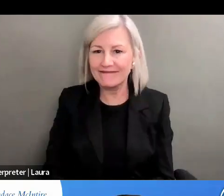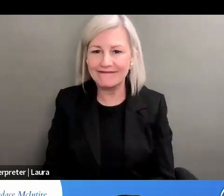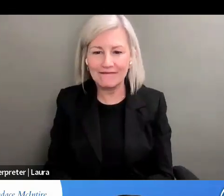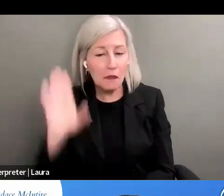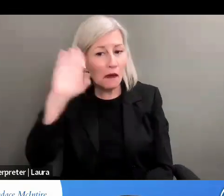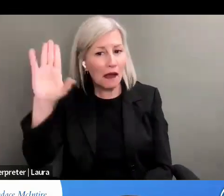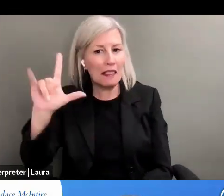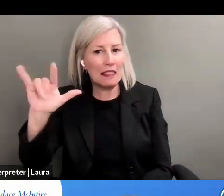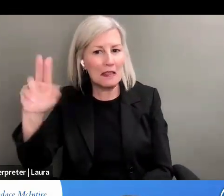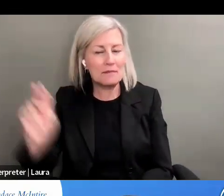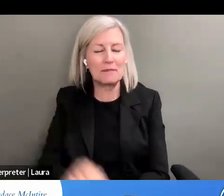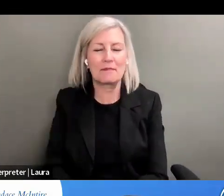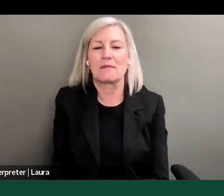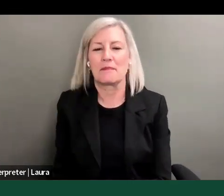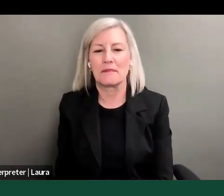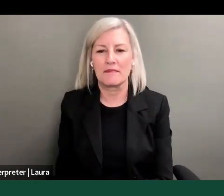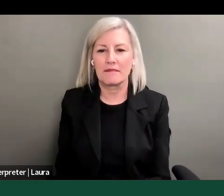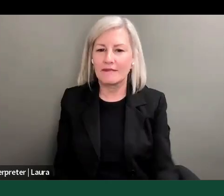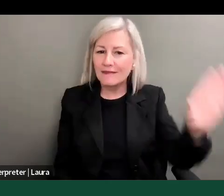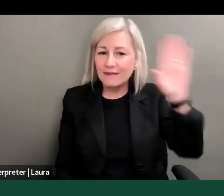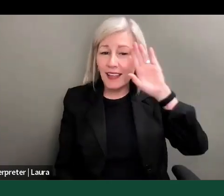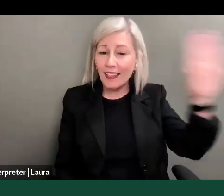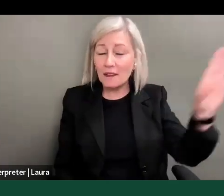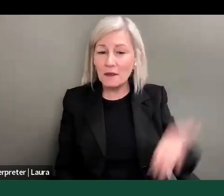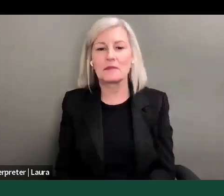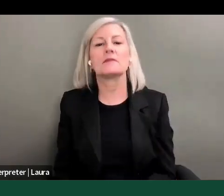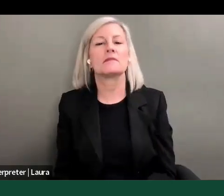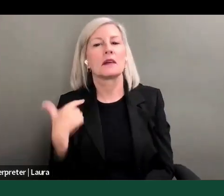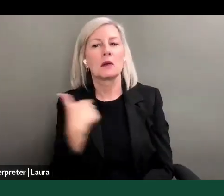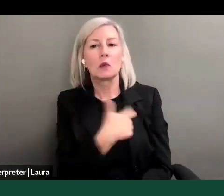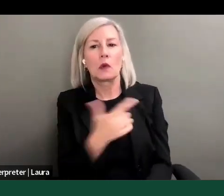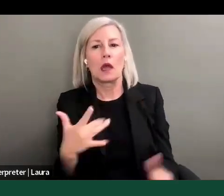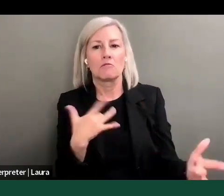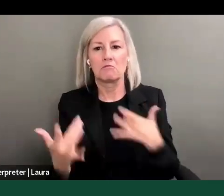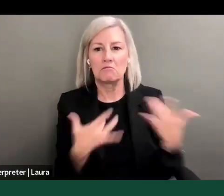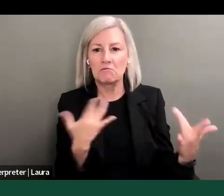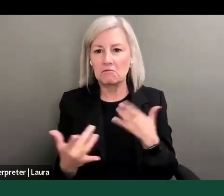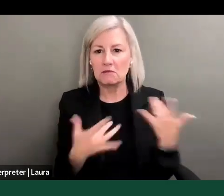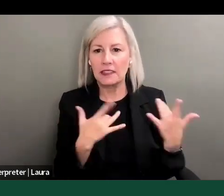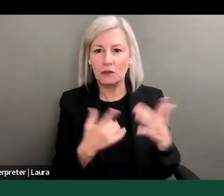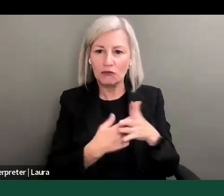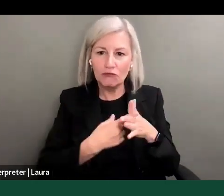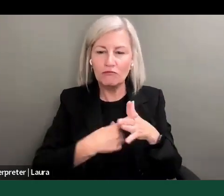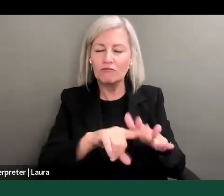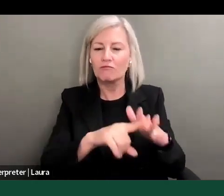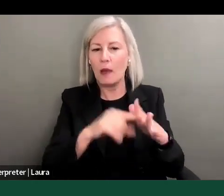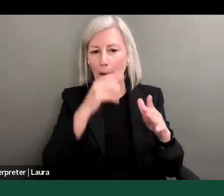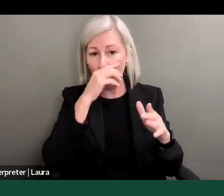Hello. Well, we are excited to kick off the TA-Live! year.